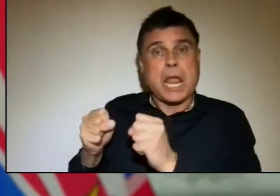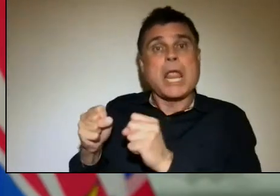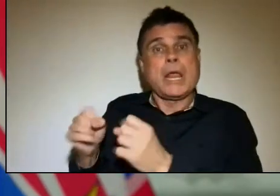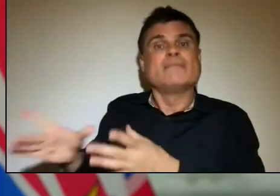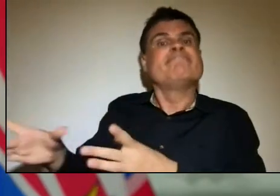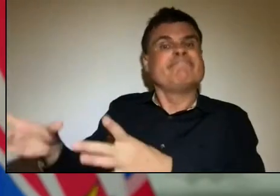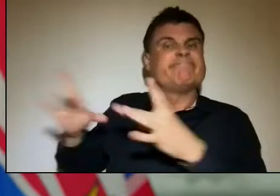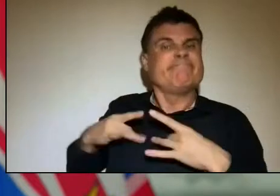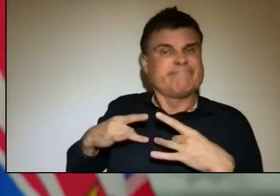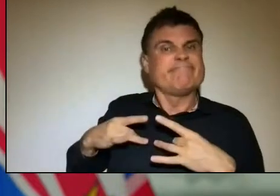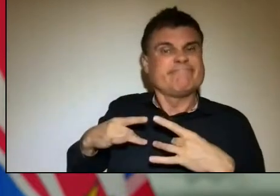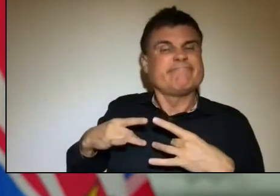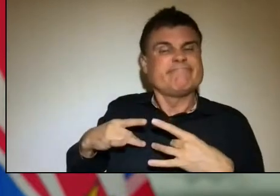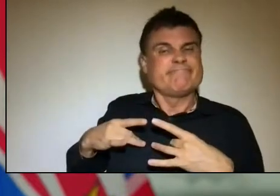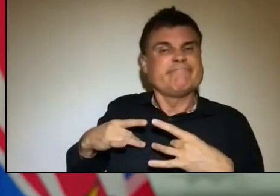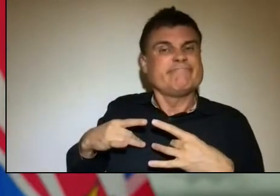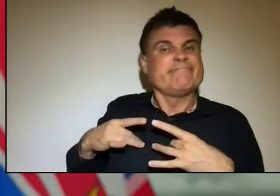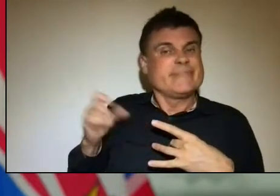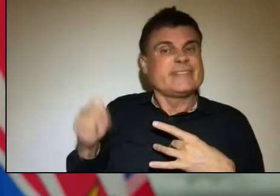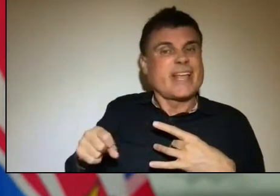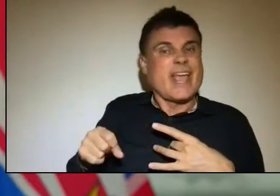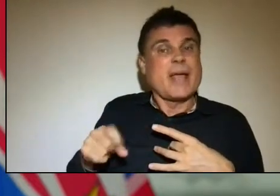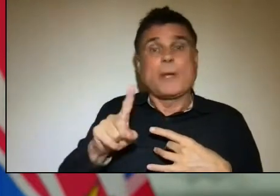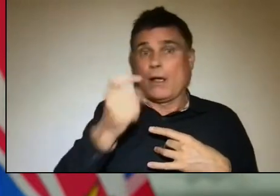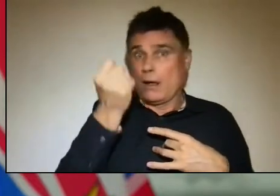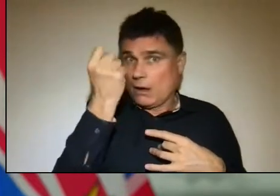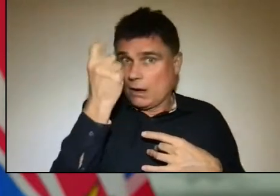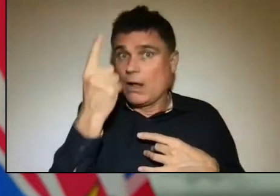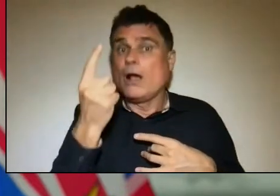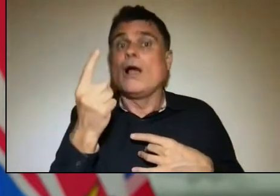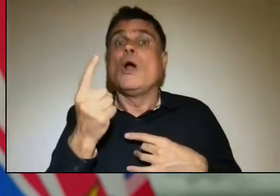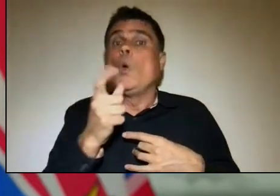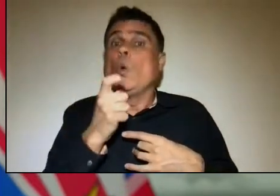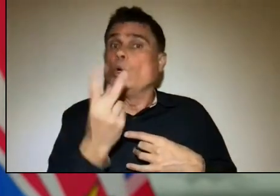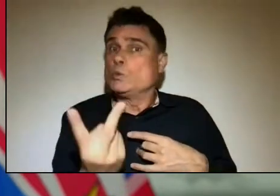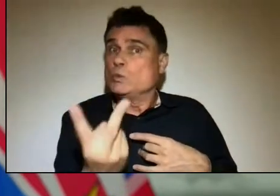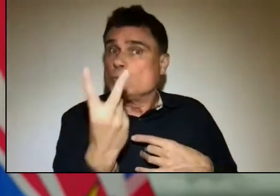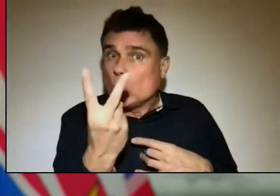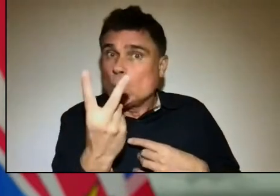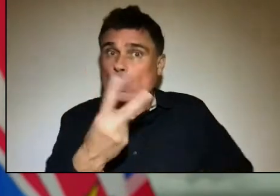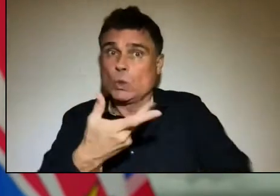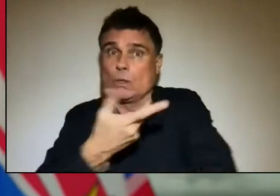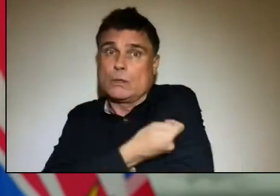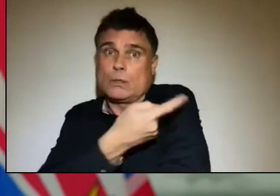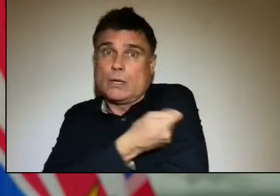that particularly people who have two doses of vaccine on board, who have been fully